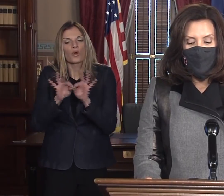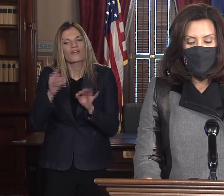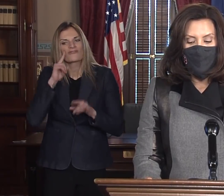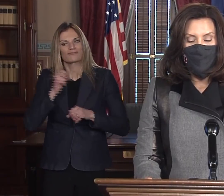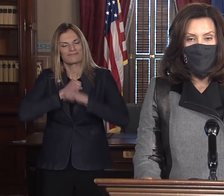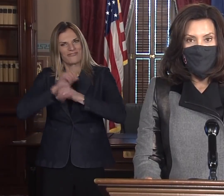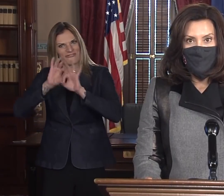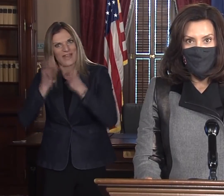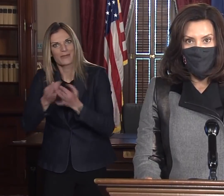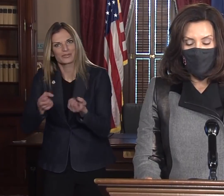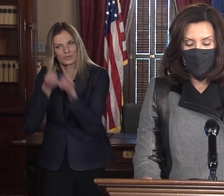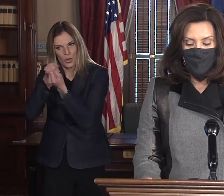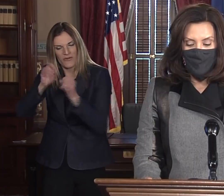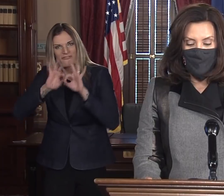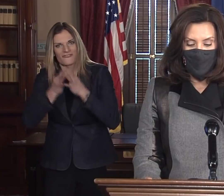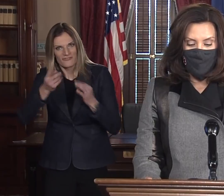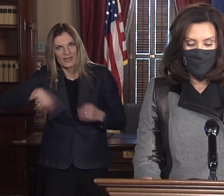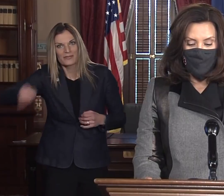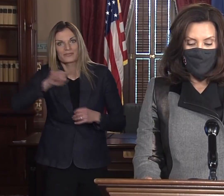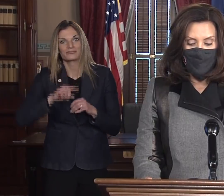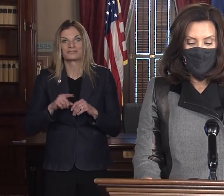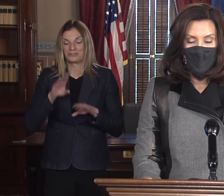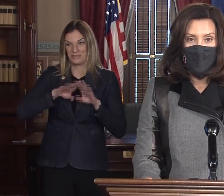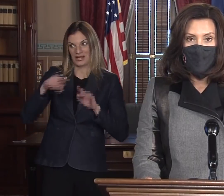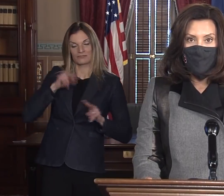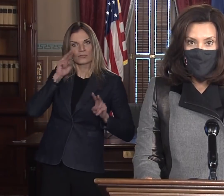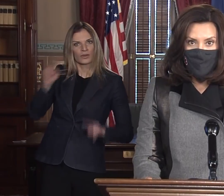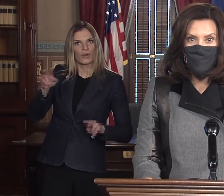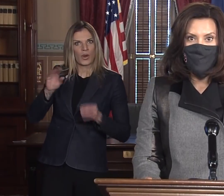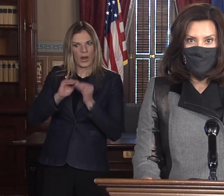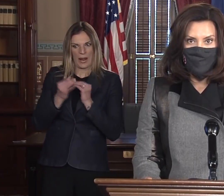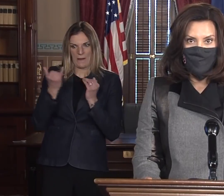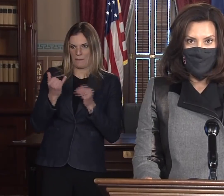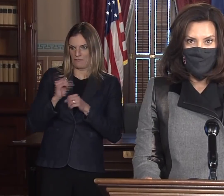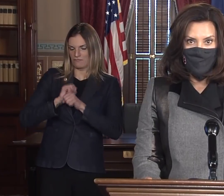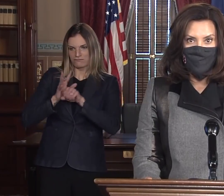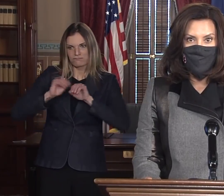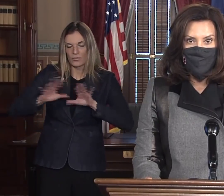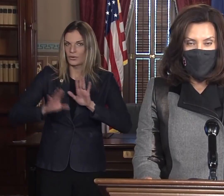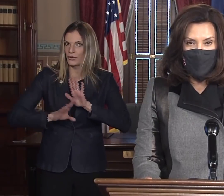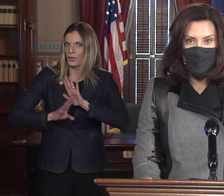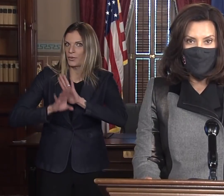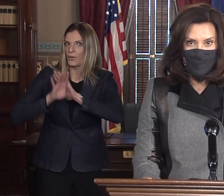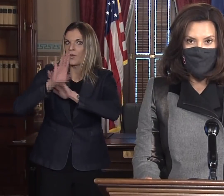STEP IN PROVIDING IMMEDIATE RELIEF TO WORKING FAMILIES.